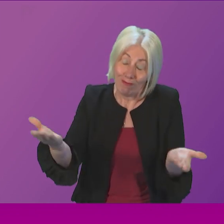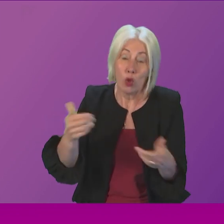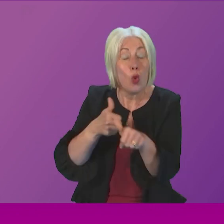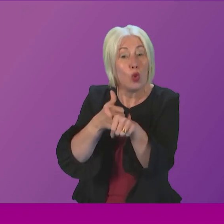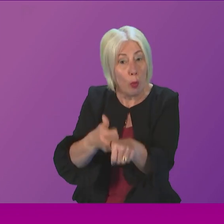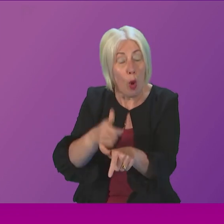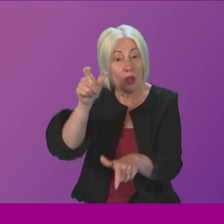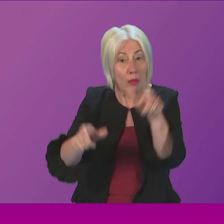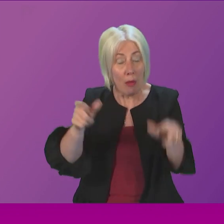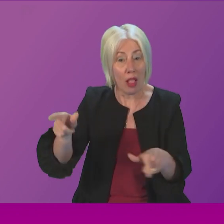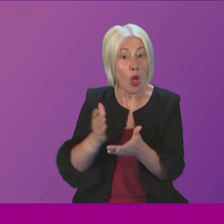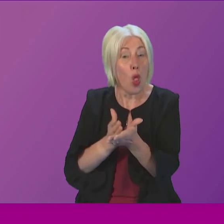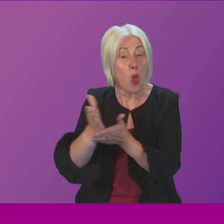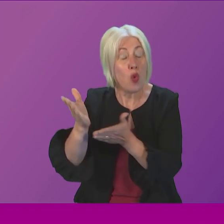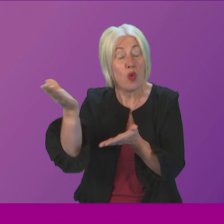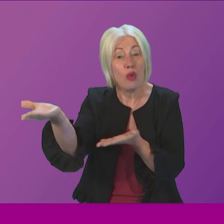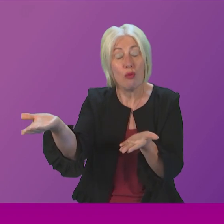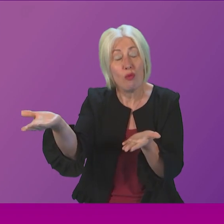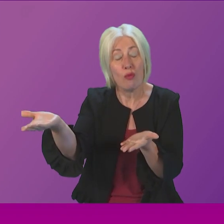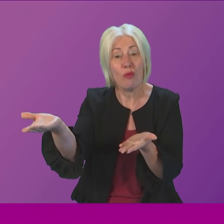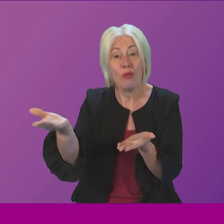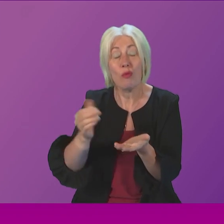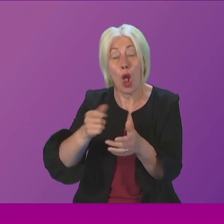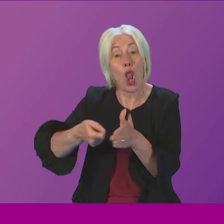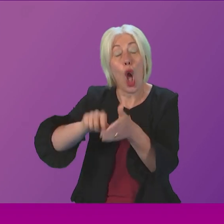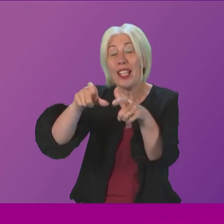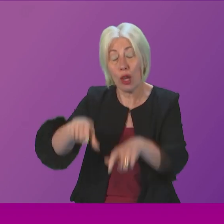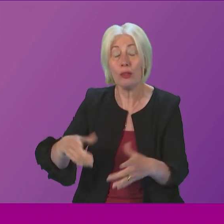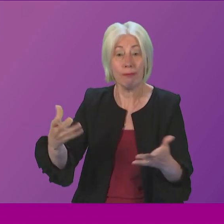support the sector during lockdown and over the course of the pandemic.